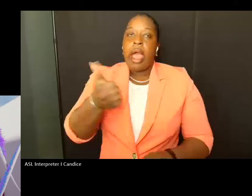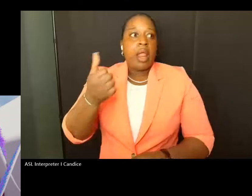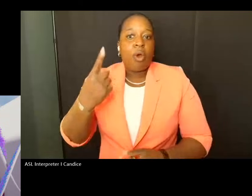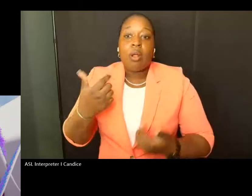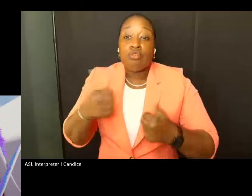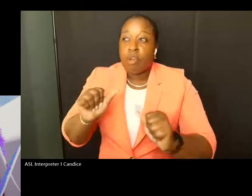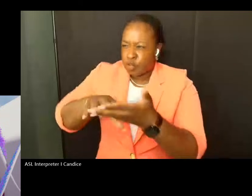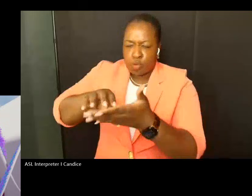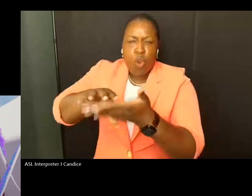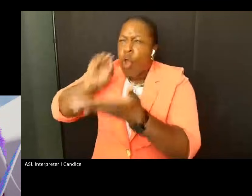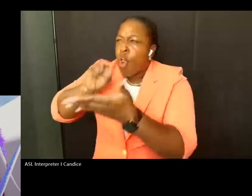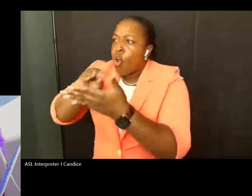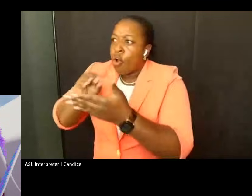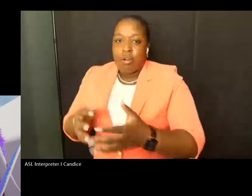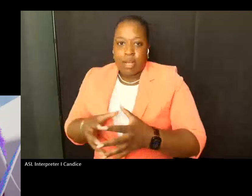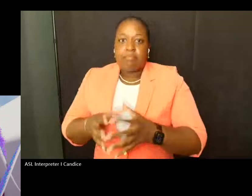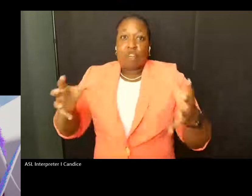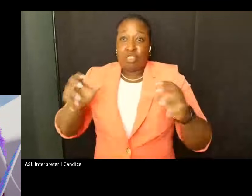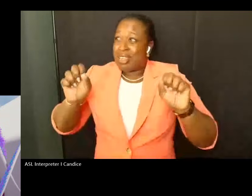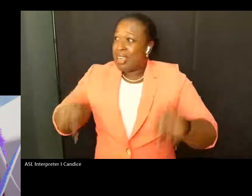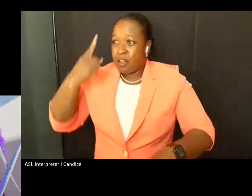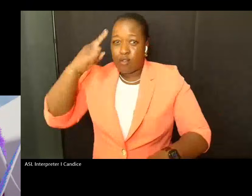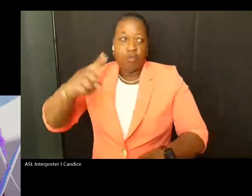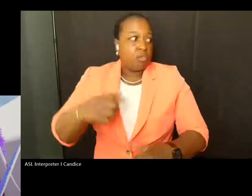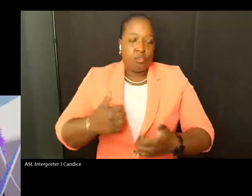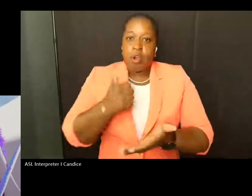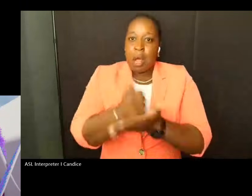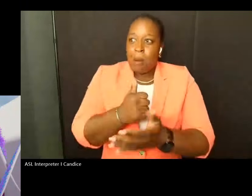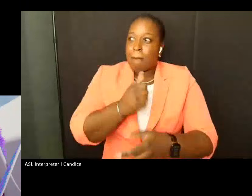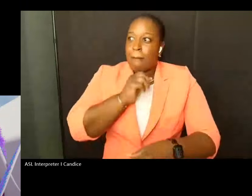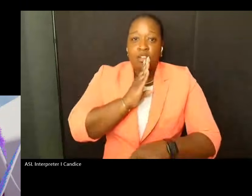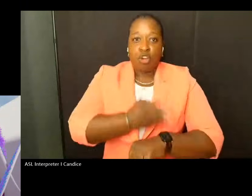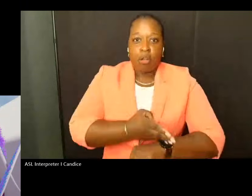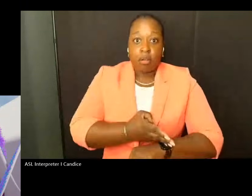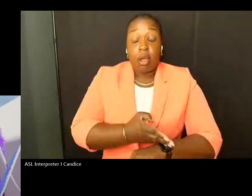much information as I can. Has there been some hiccups and some disagreements? Yes,